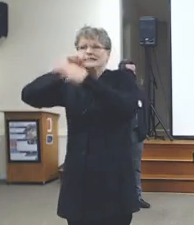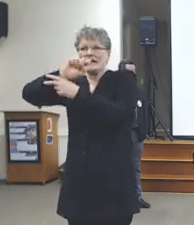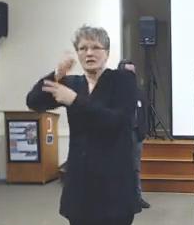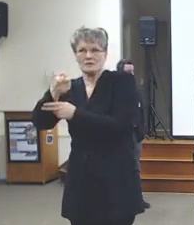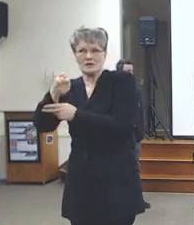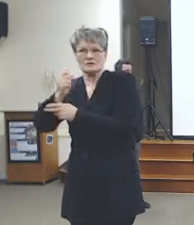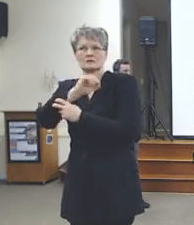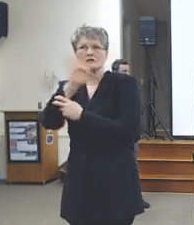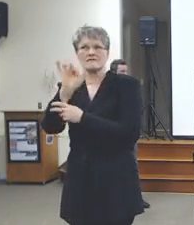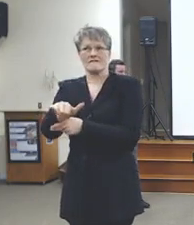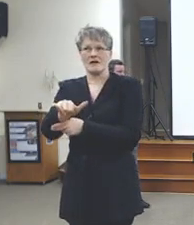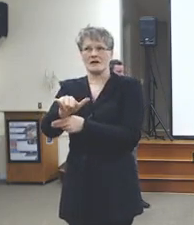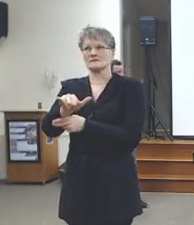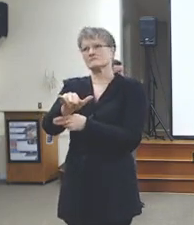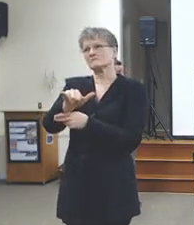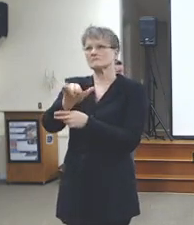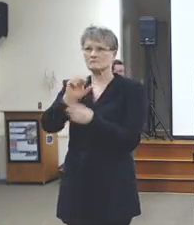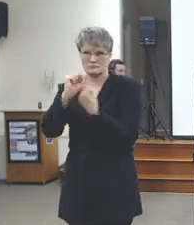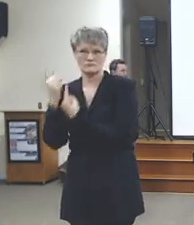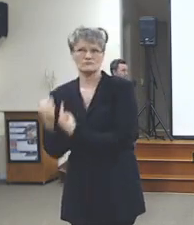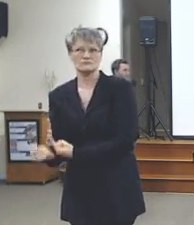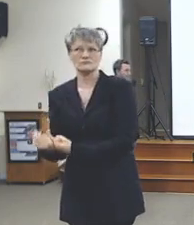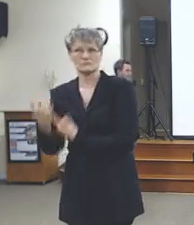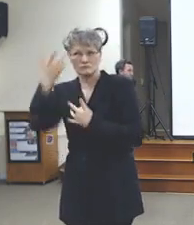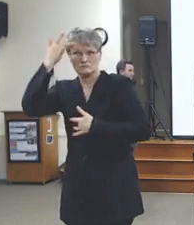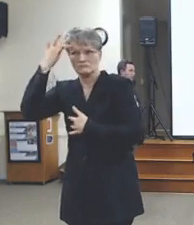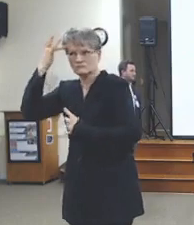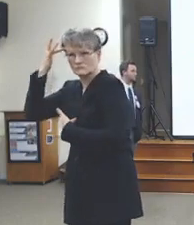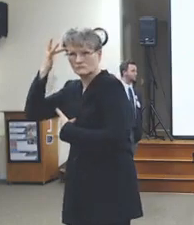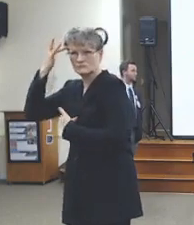We, as luck would have it, we do have epidemiologists working on that very